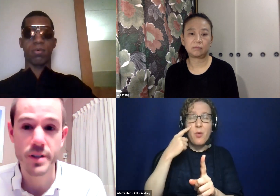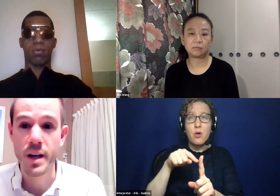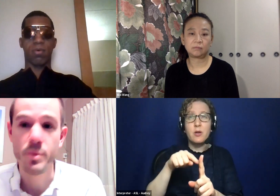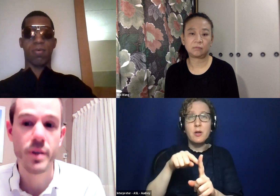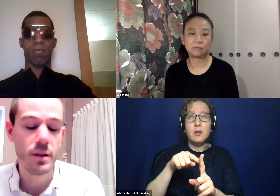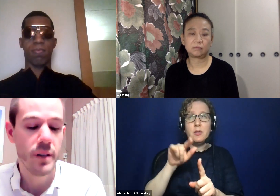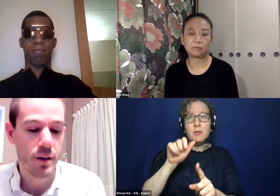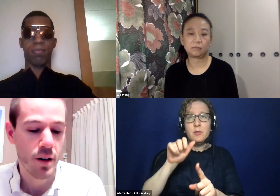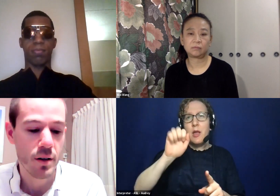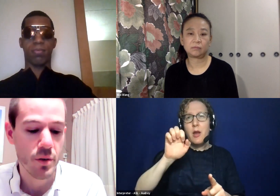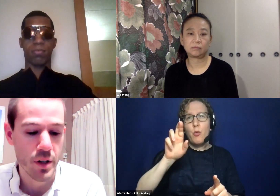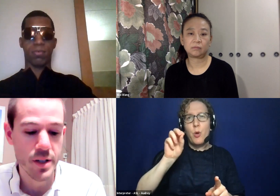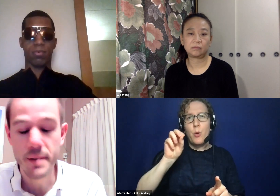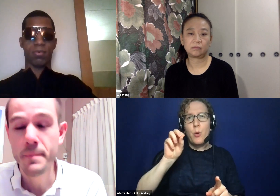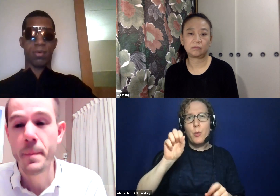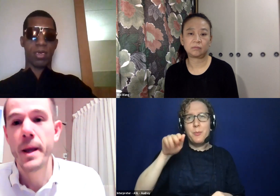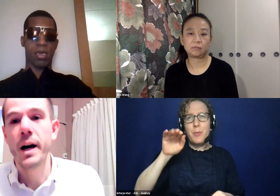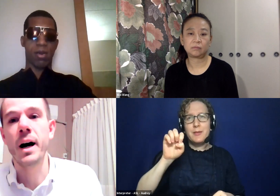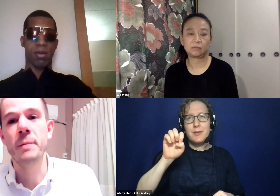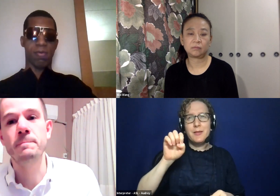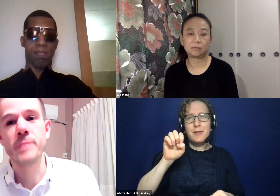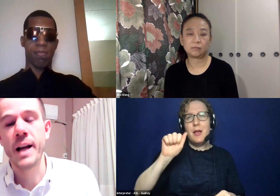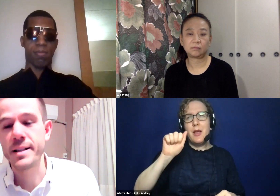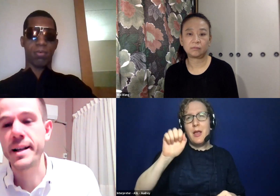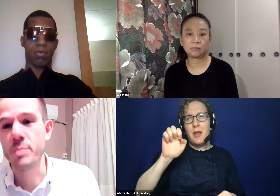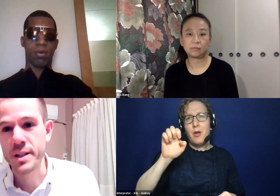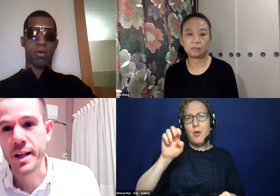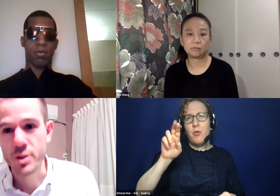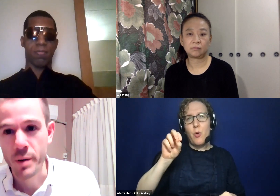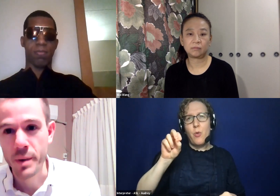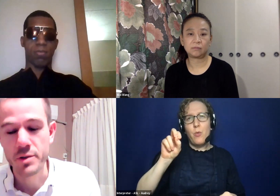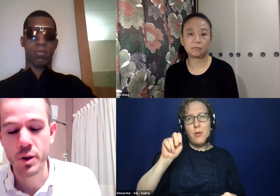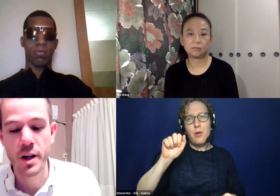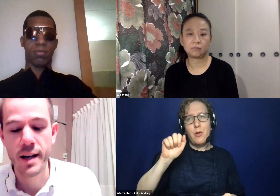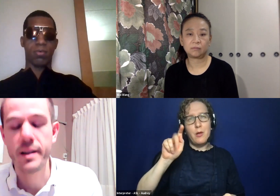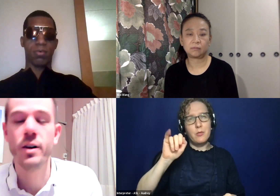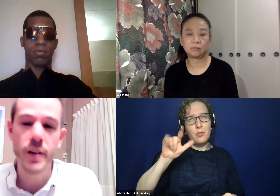which is Embry Riddle Aeronautical University. It has a campus in Daytona Beach, Florida. It